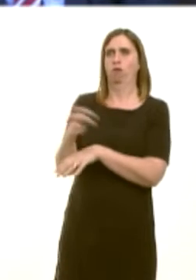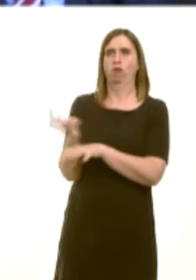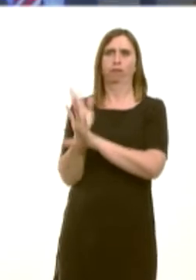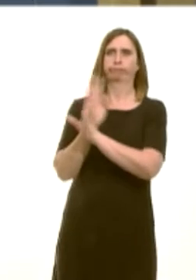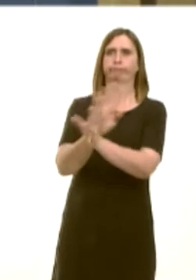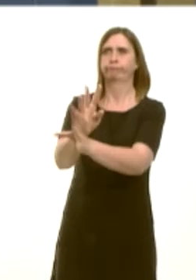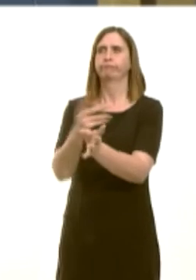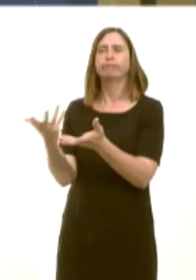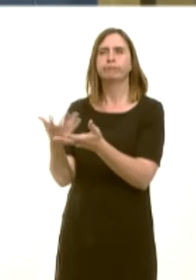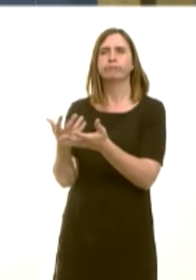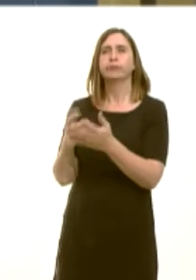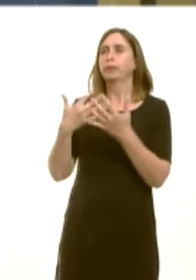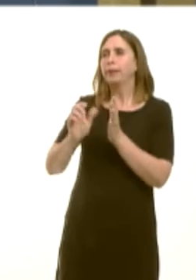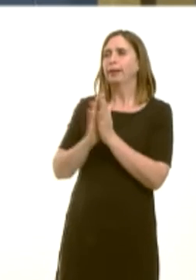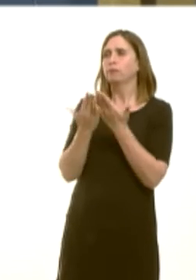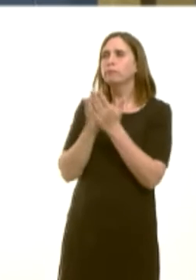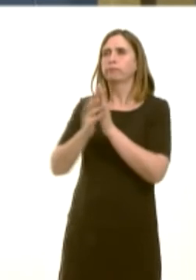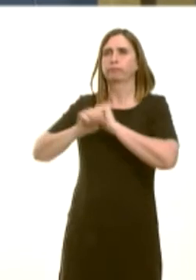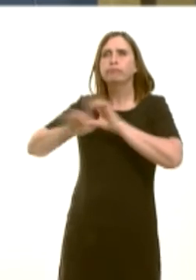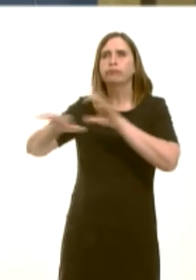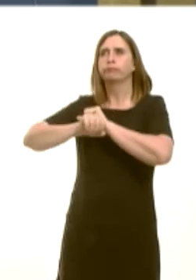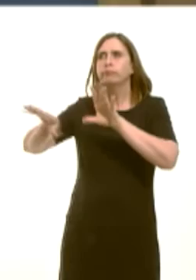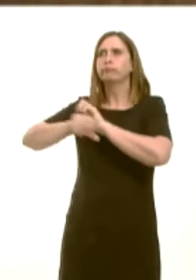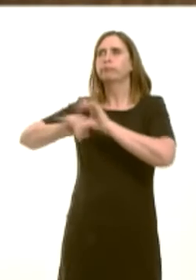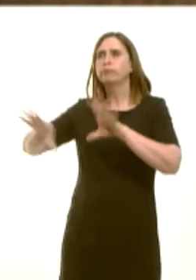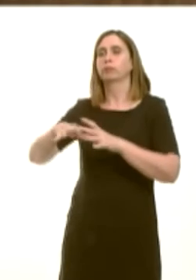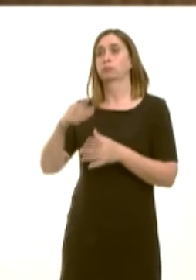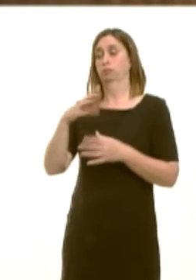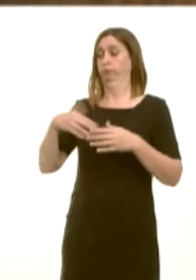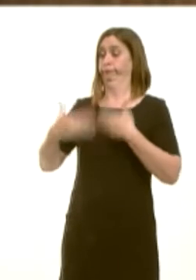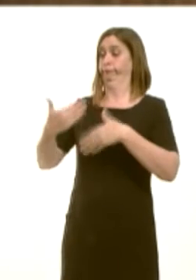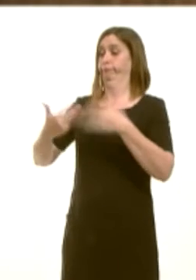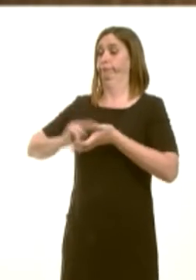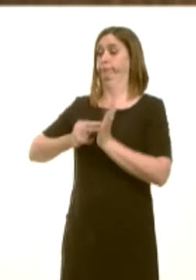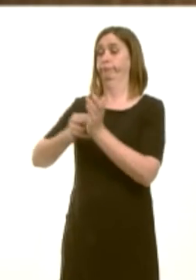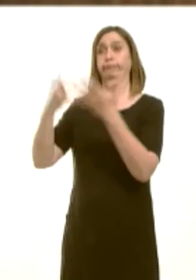material have been produced in order to pursue potential business inquiries, on top of those